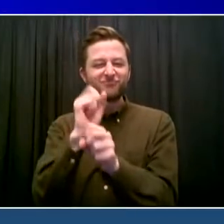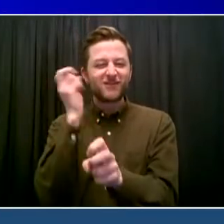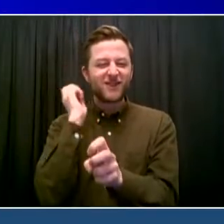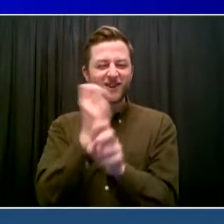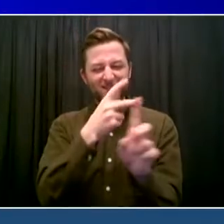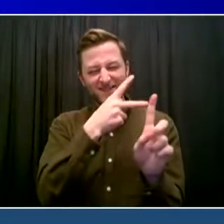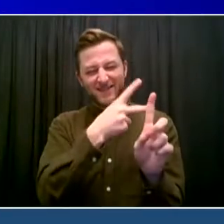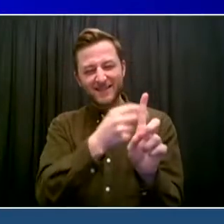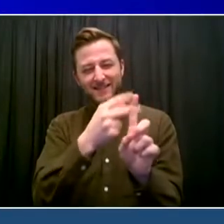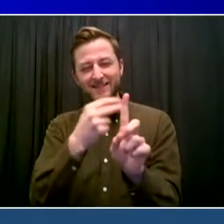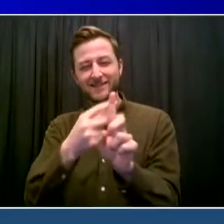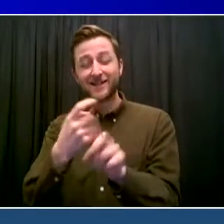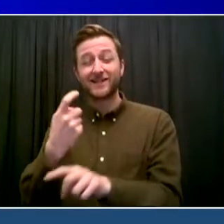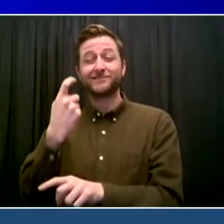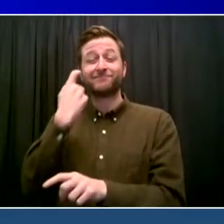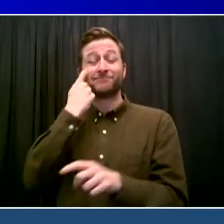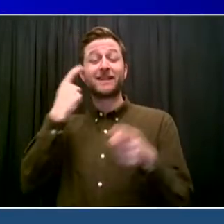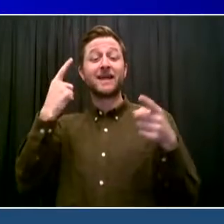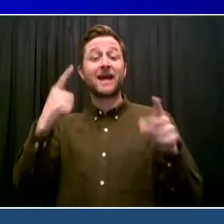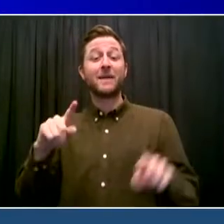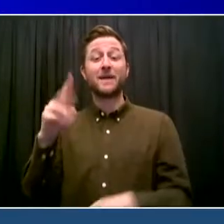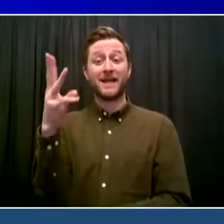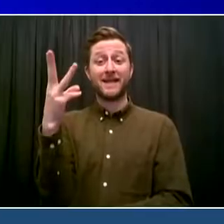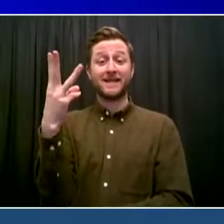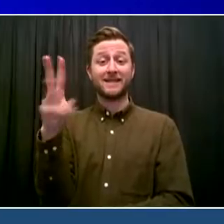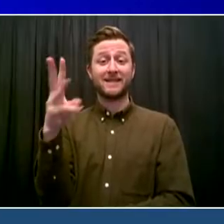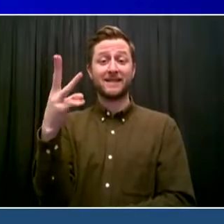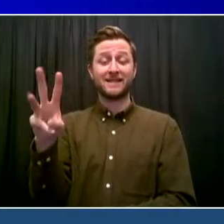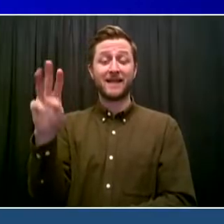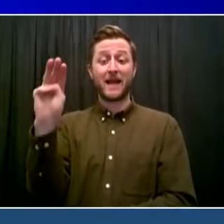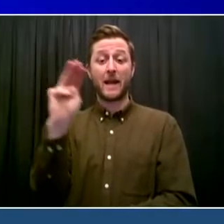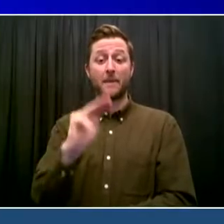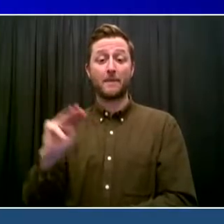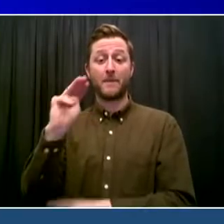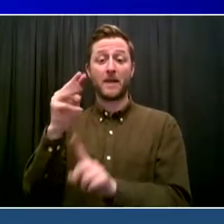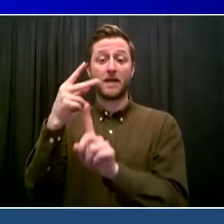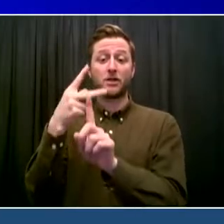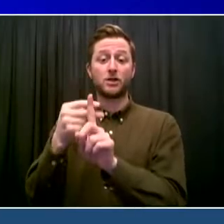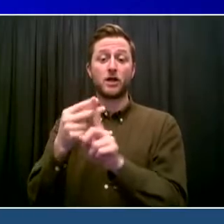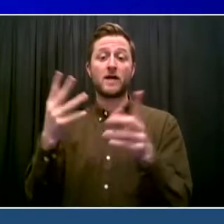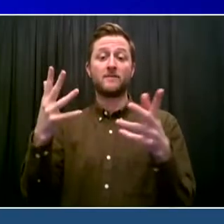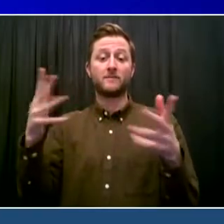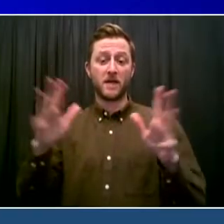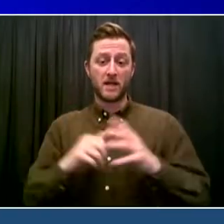VACCINATIONS AND BOOSTER SHOTS ARE SUCCESSFUL. WE JUST CROSSED